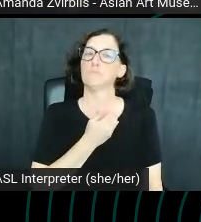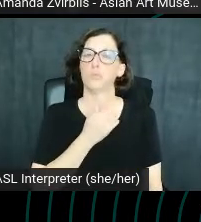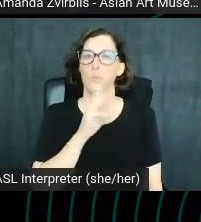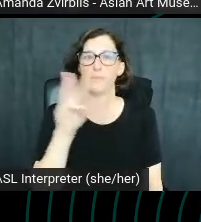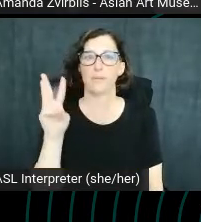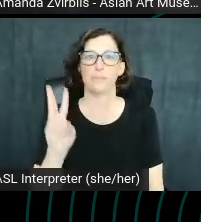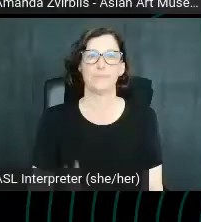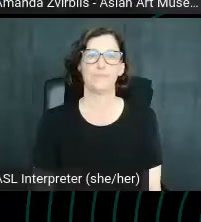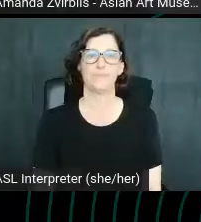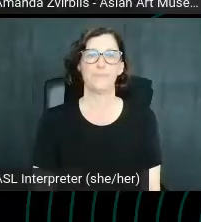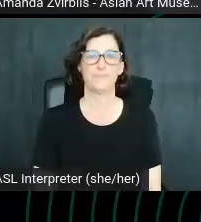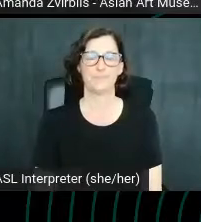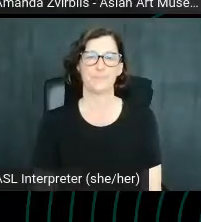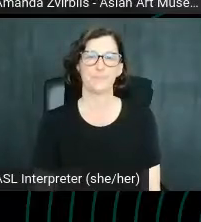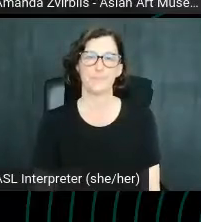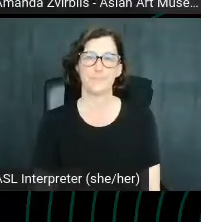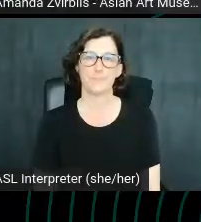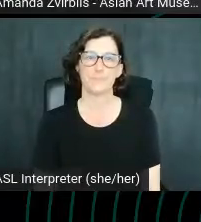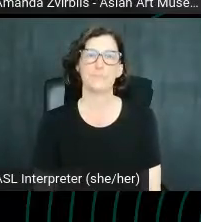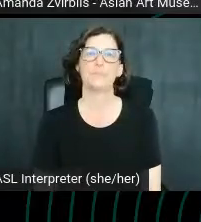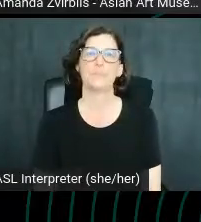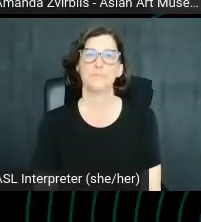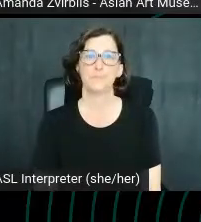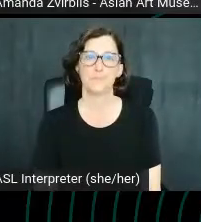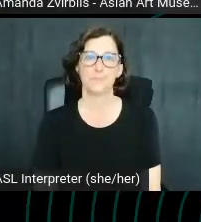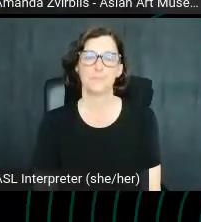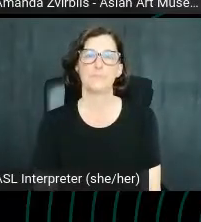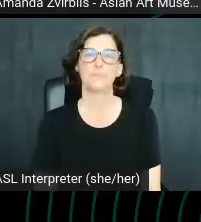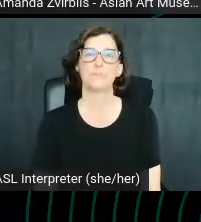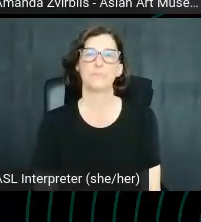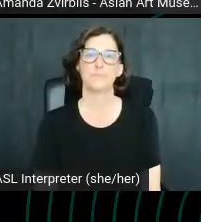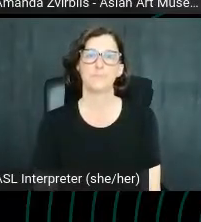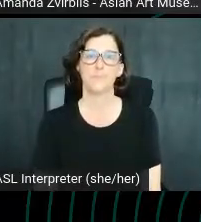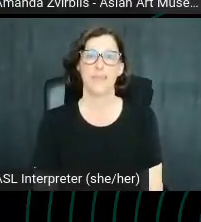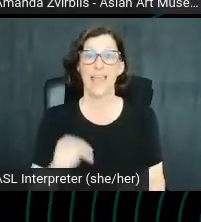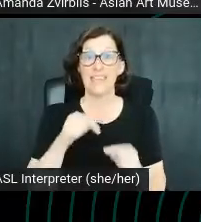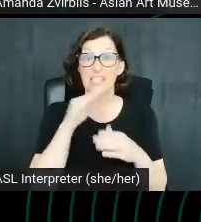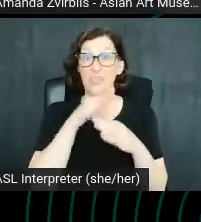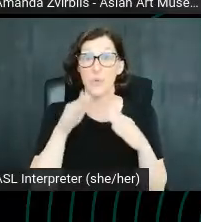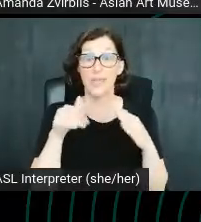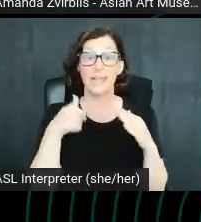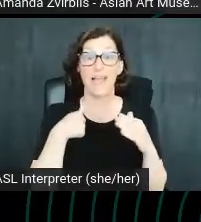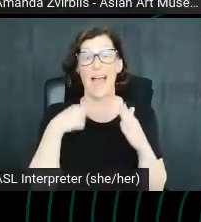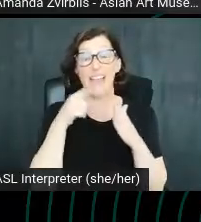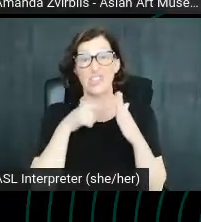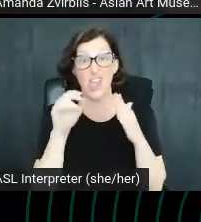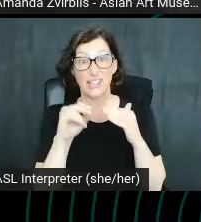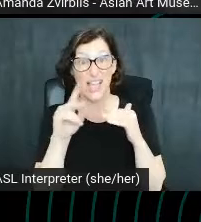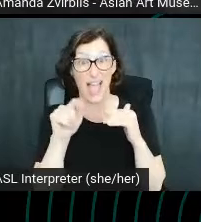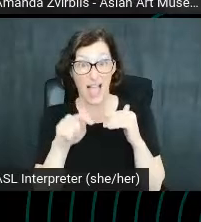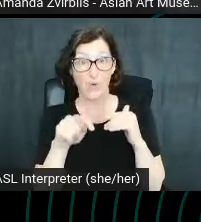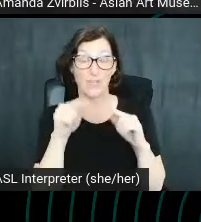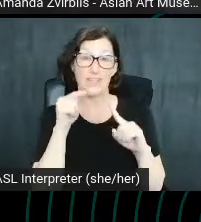This weekend, I checked out the teamLab Continuity exhibit at the Asian Art Museum in San Francisco.